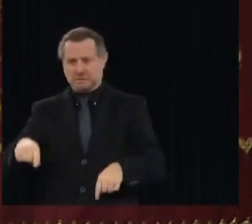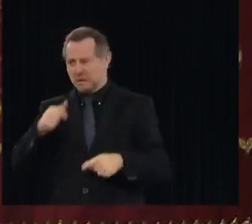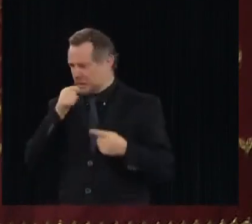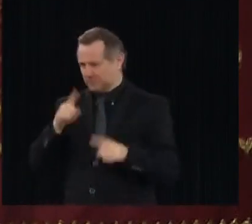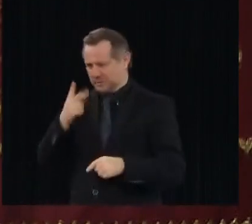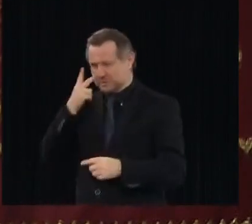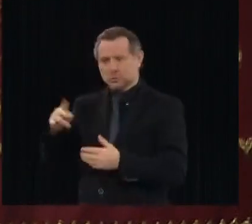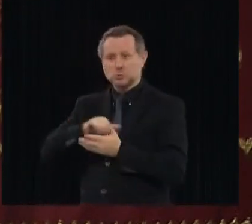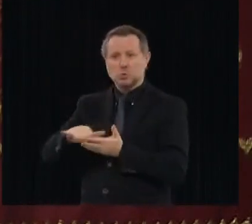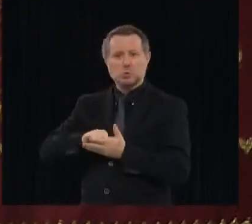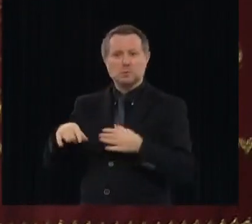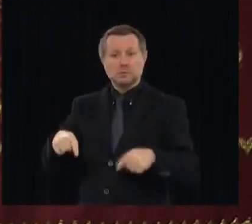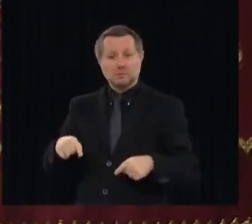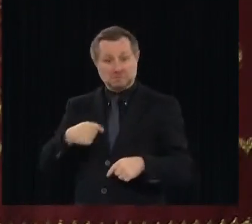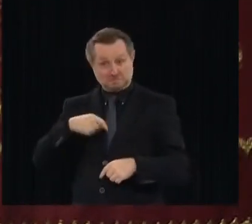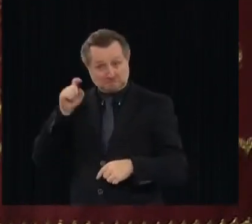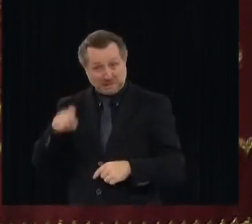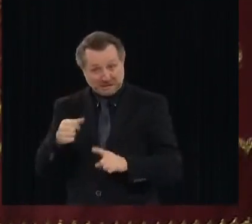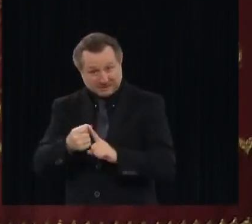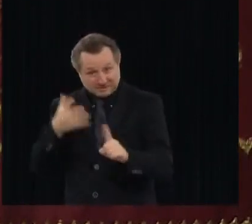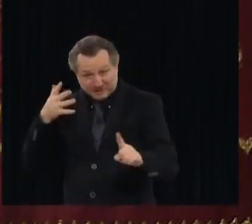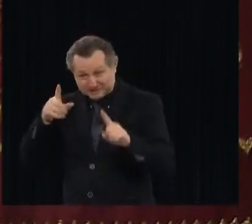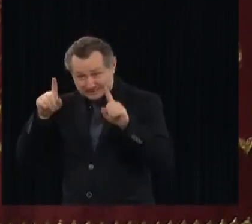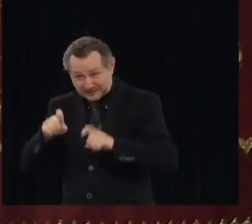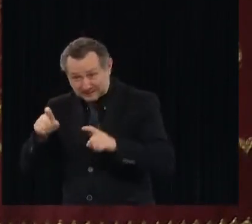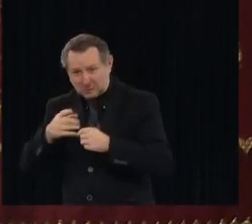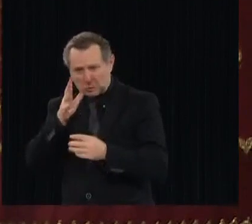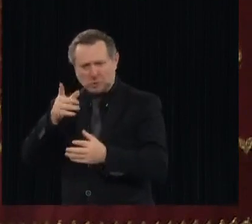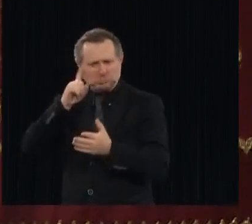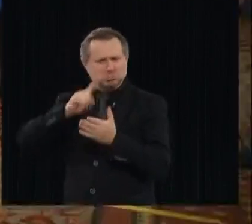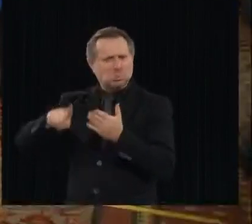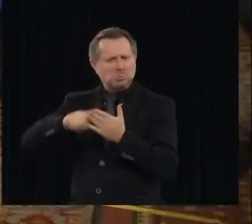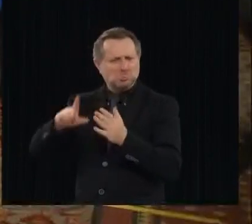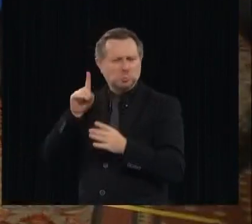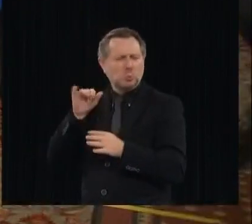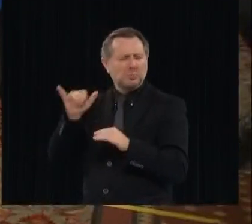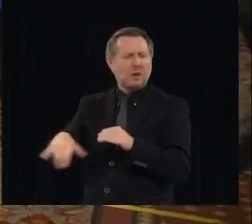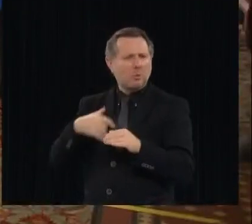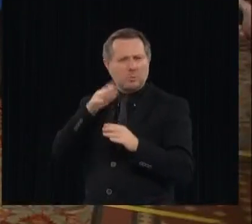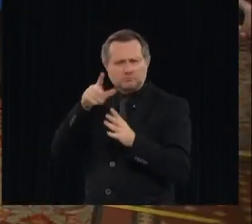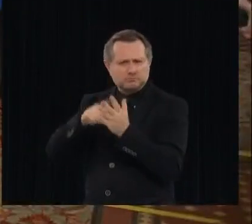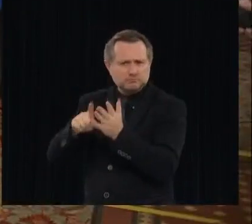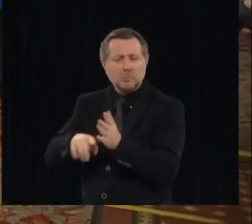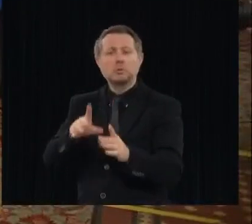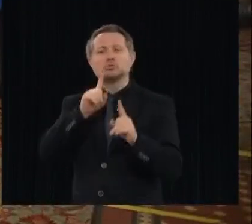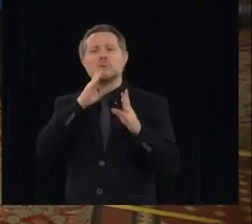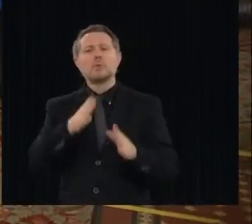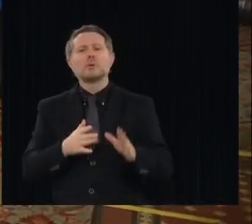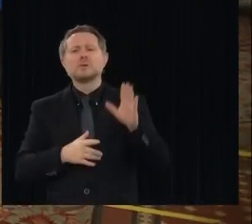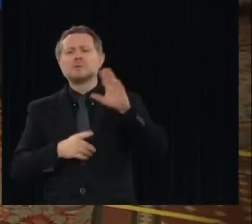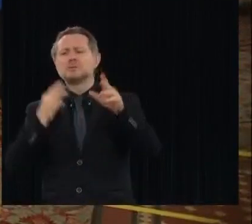LIKE IN OTHER STATES LIKE OHIO AND OTHER FAWN STATE FACILITIES.